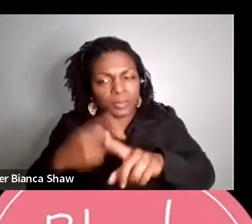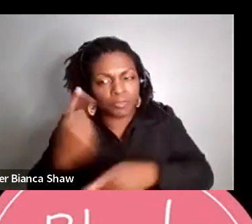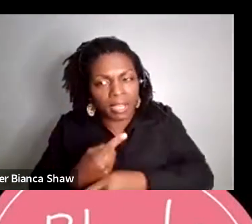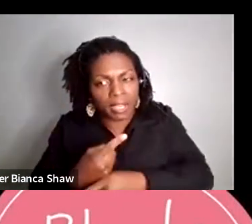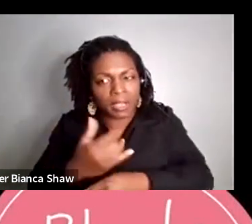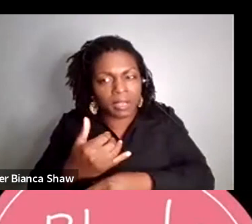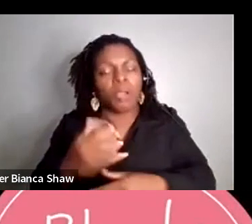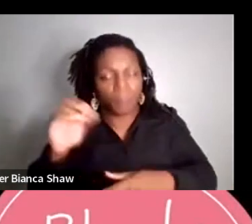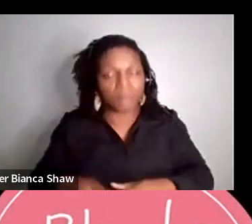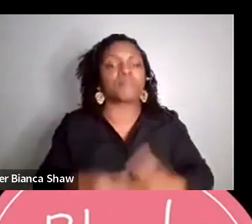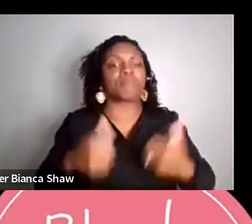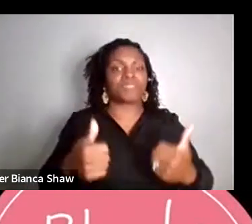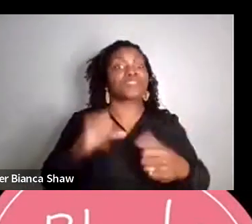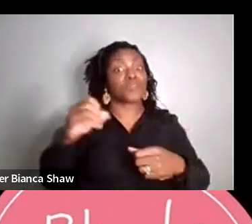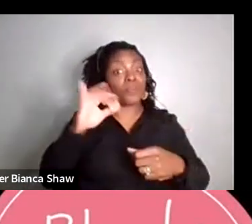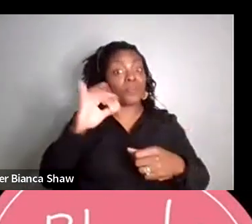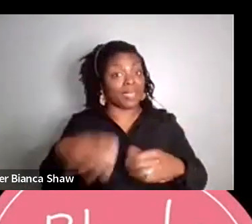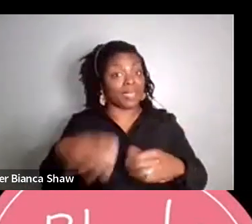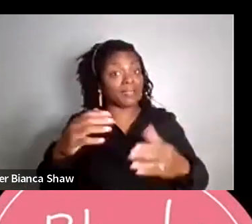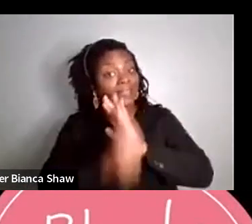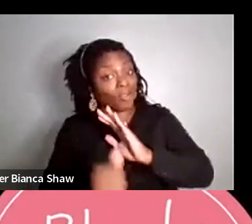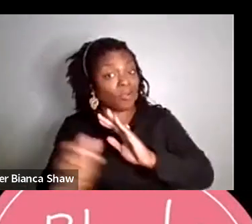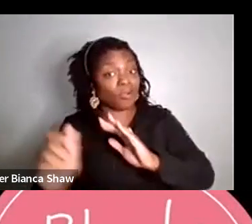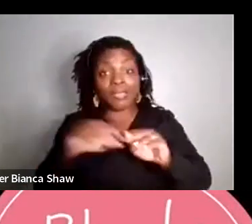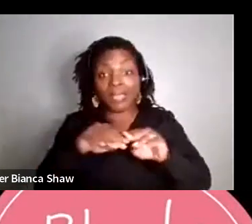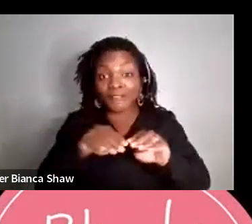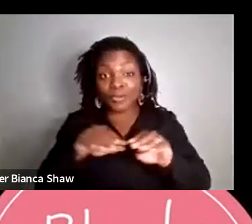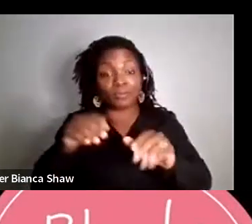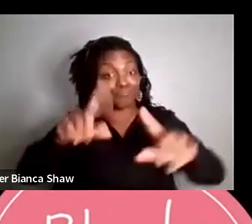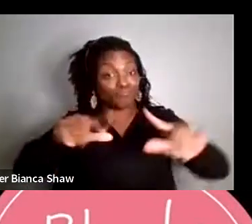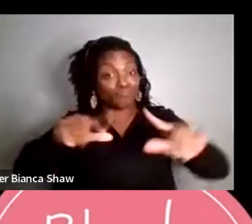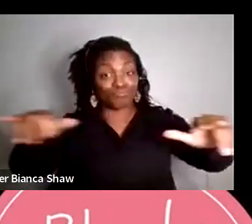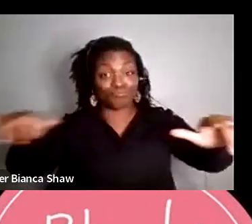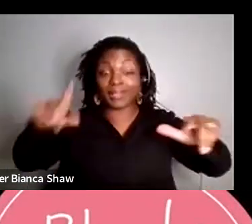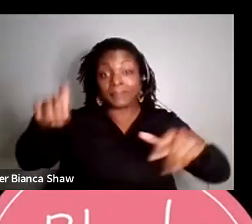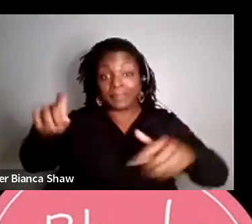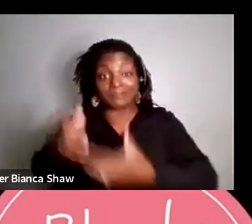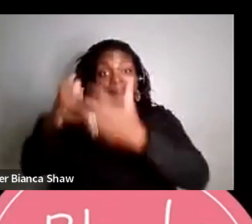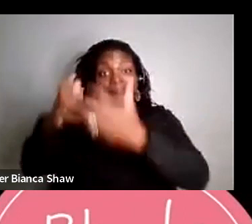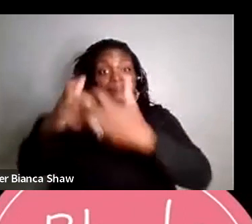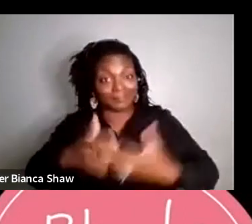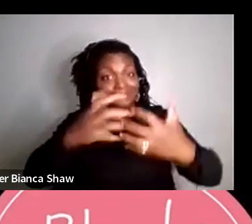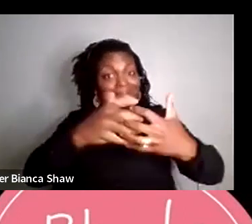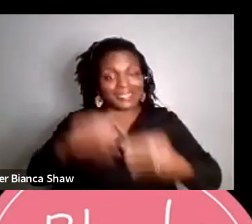So where they were at